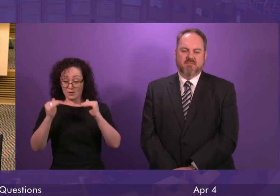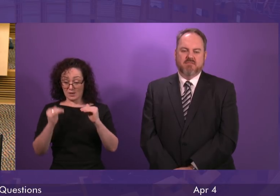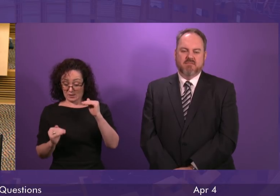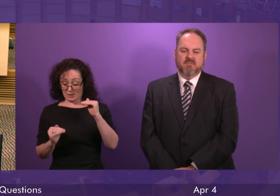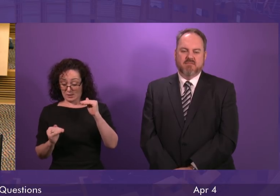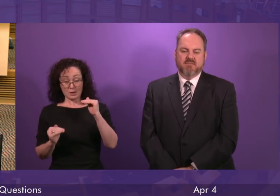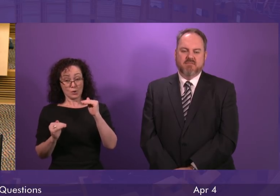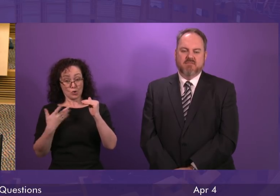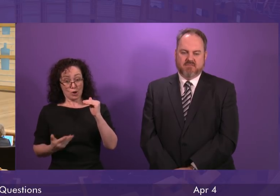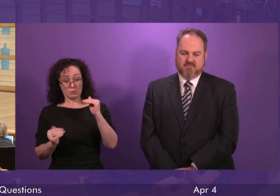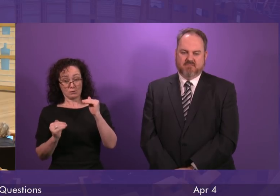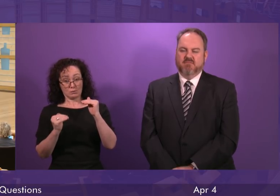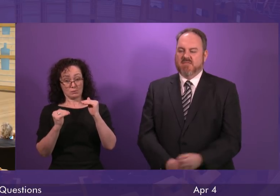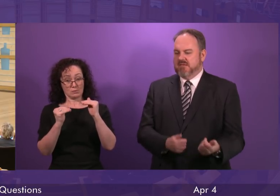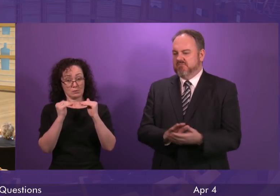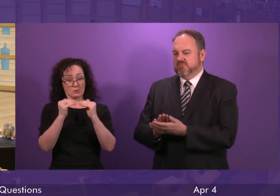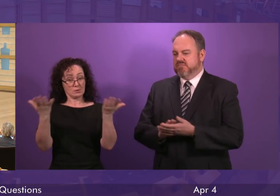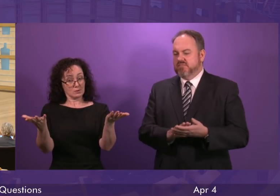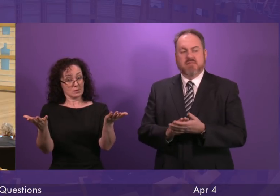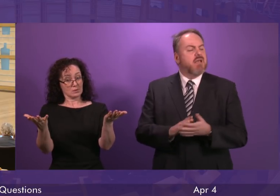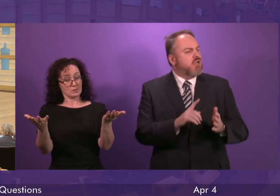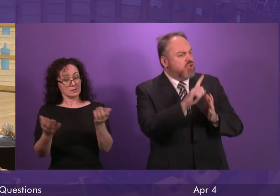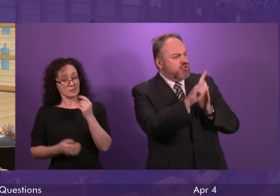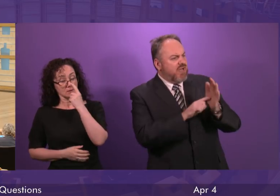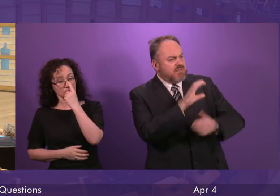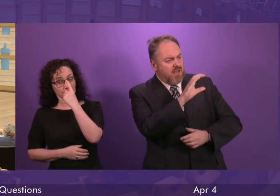to do and we are getting on with doing it.